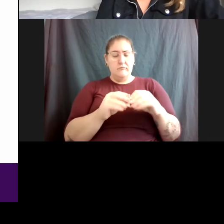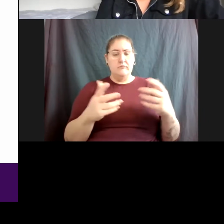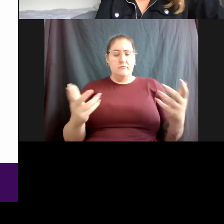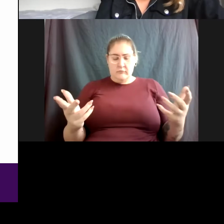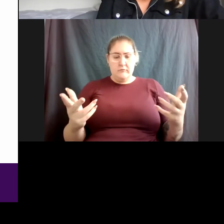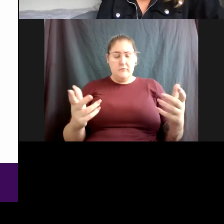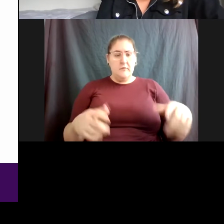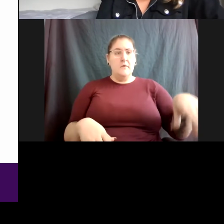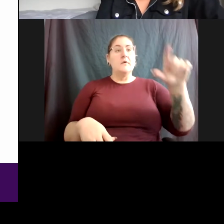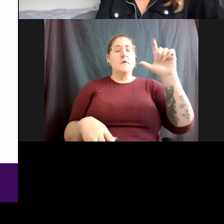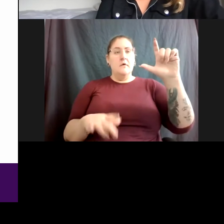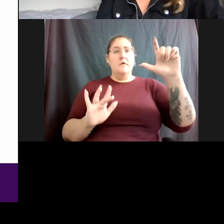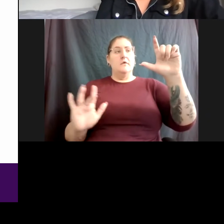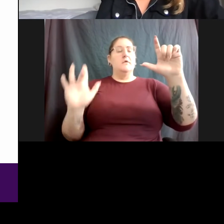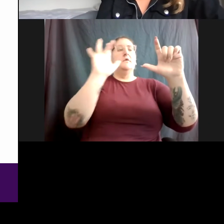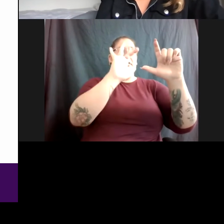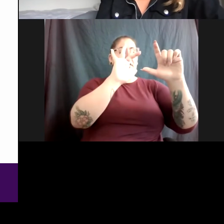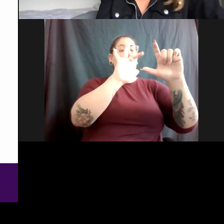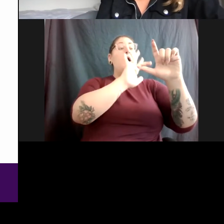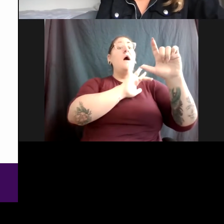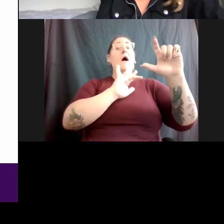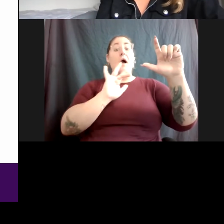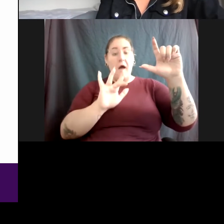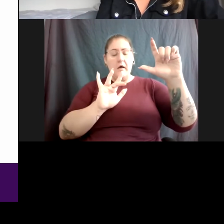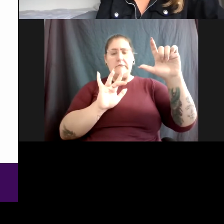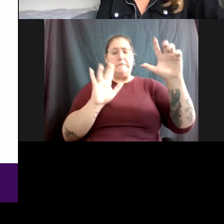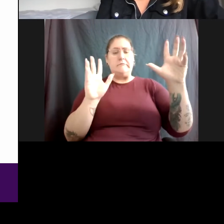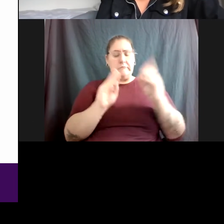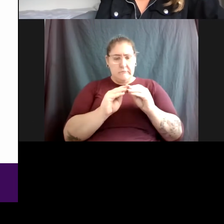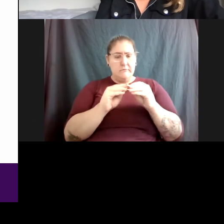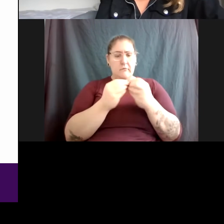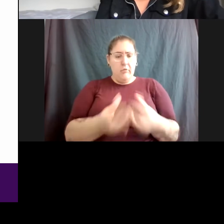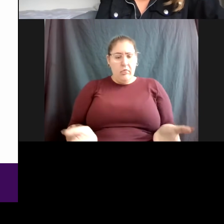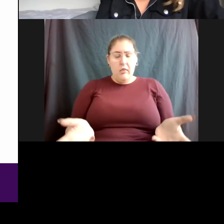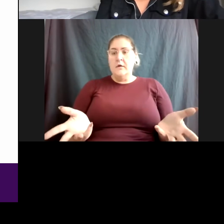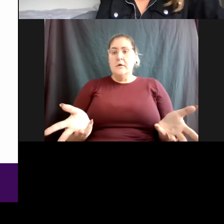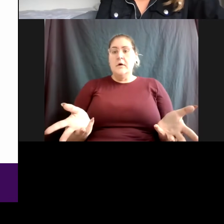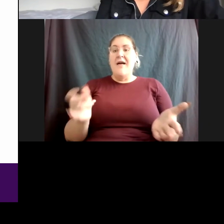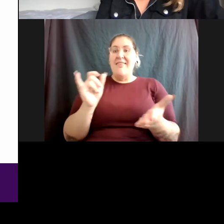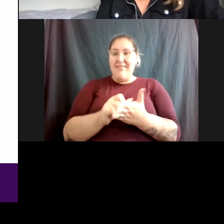to the downward pointing arrow that connects the box to the Avatar. That is a really, really